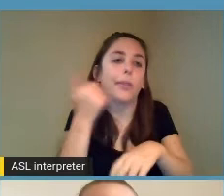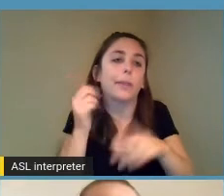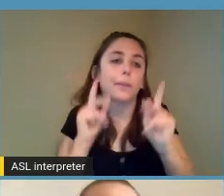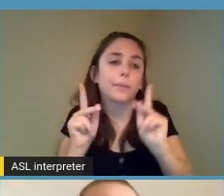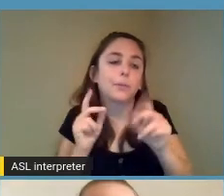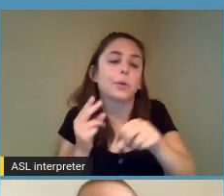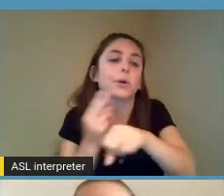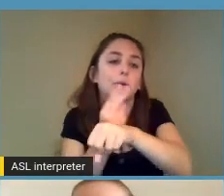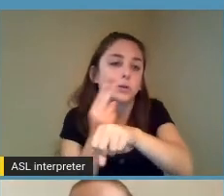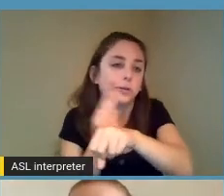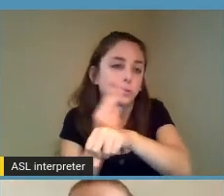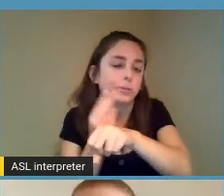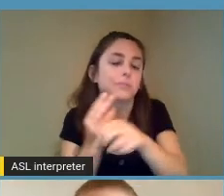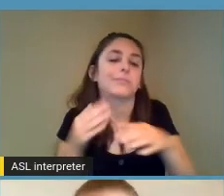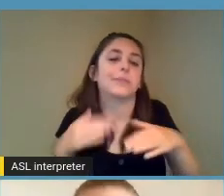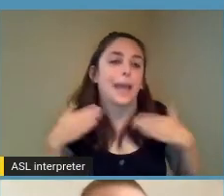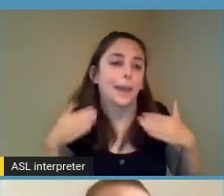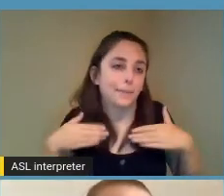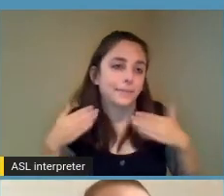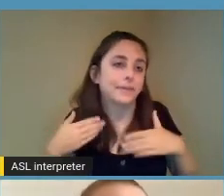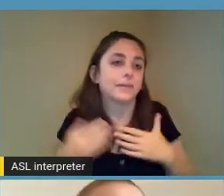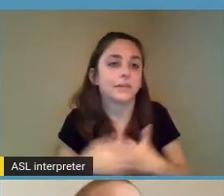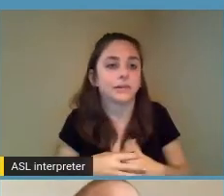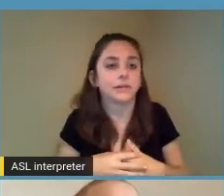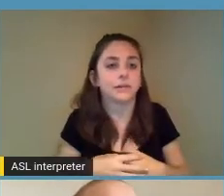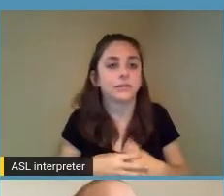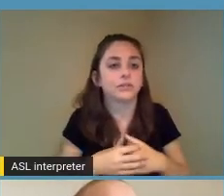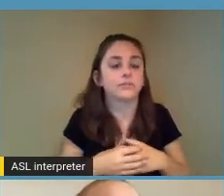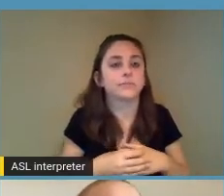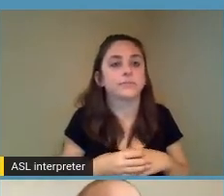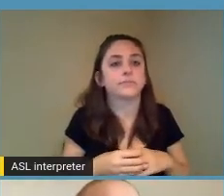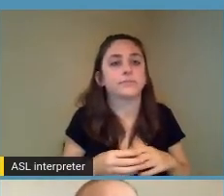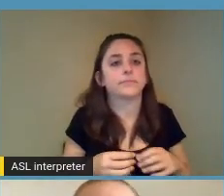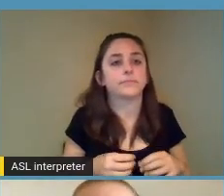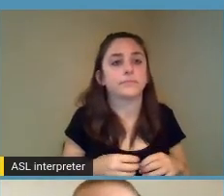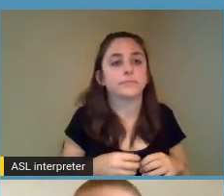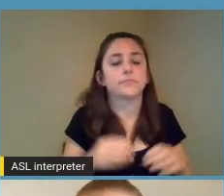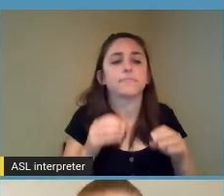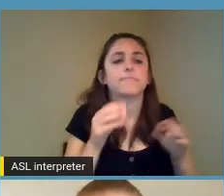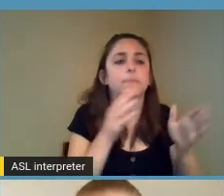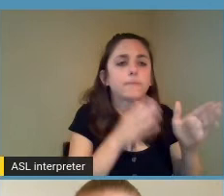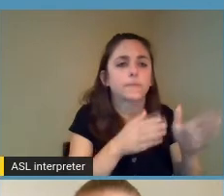found it, we are all used to creating documents and typing up and organizing ideas in text